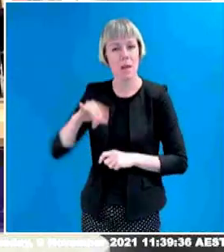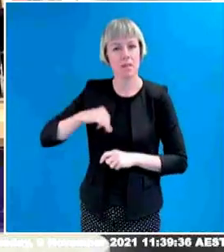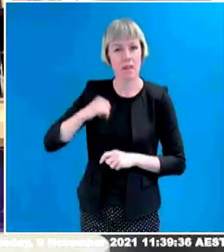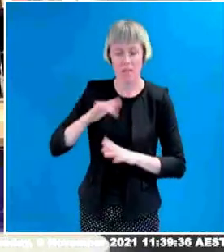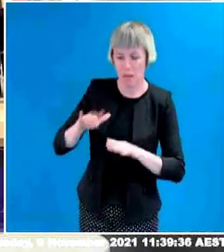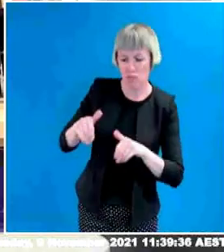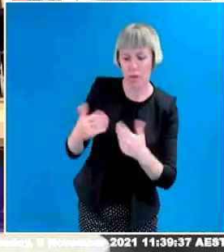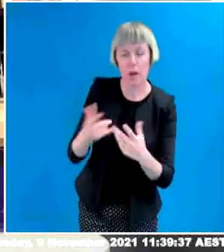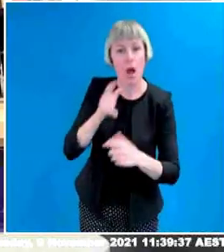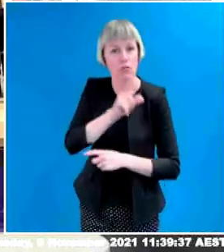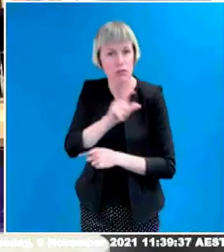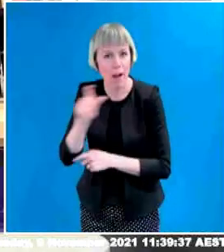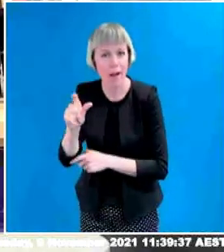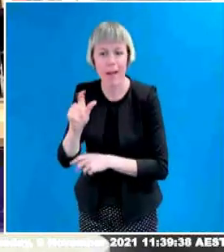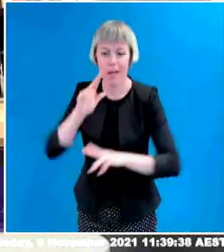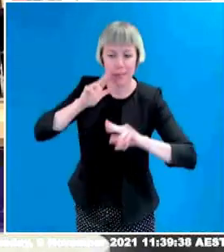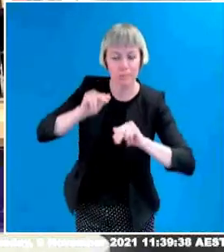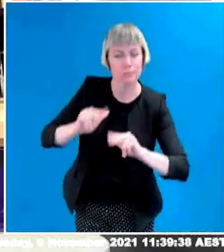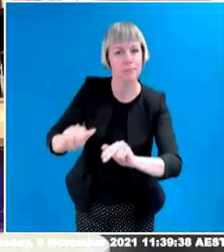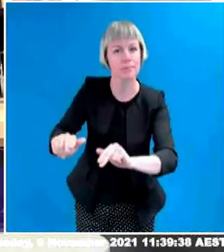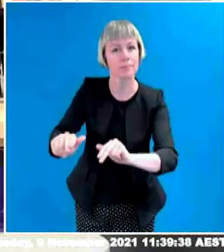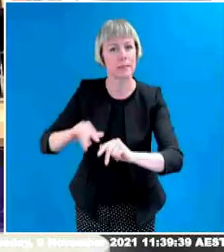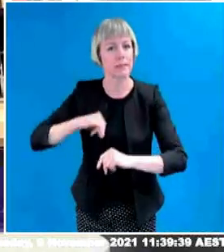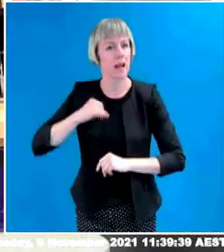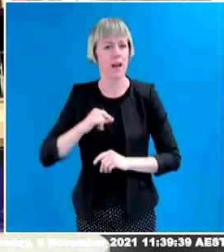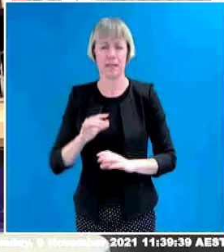But they are more the rarity than the norm.